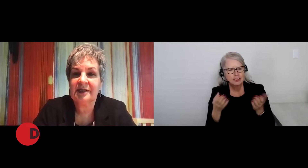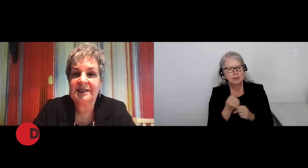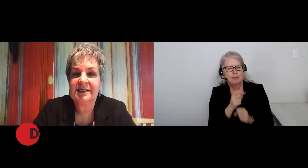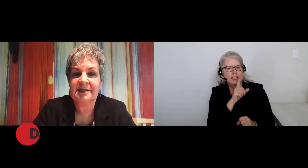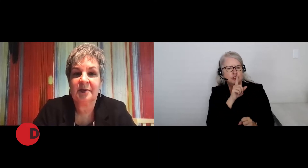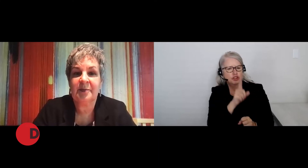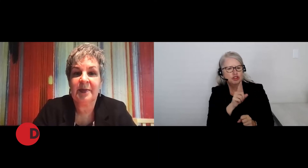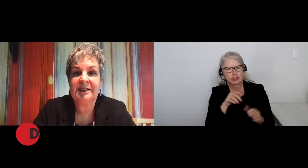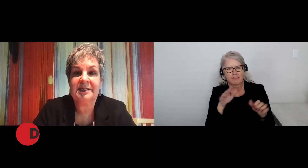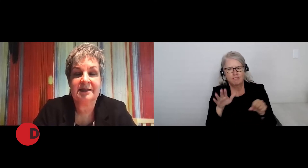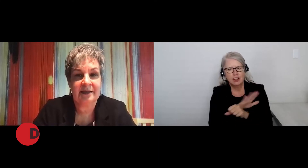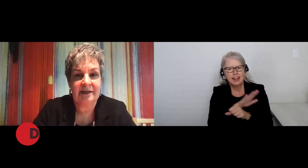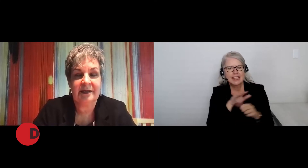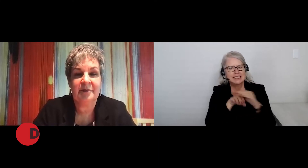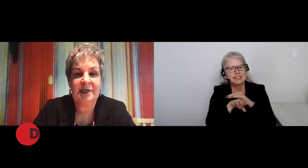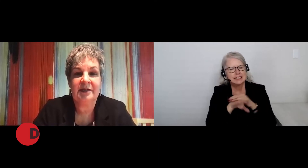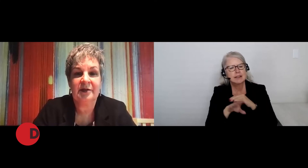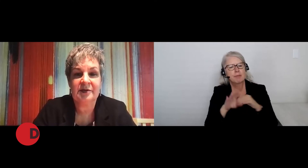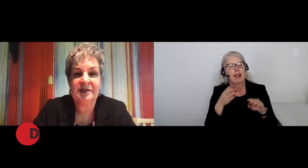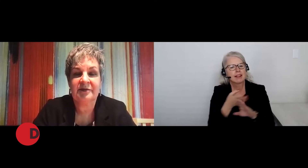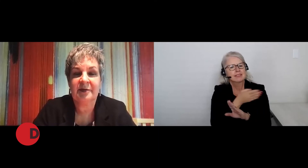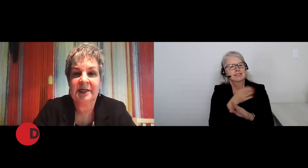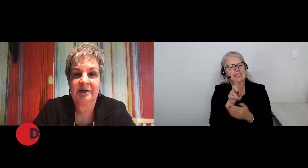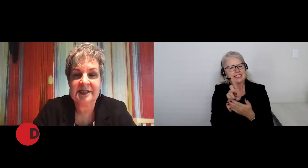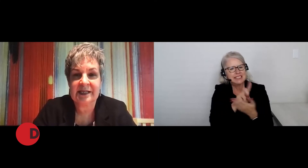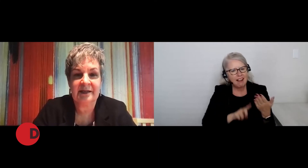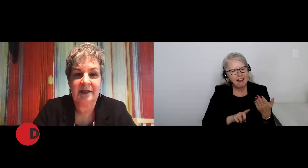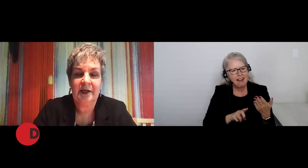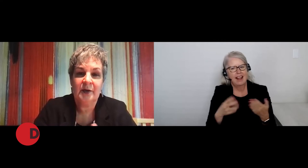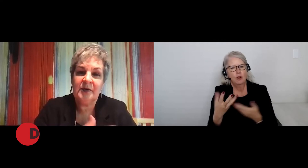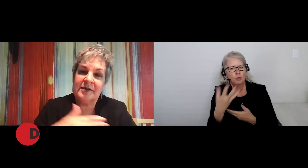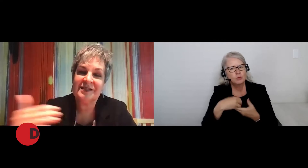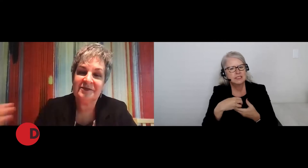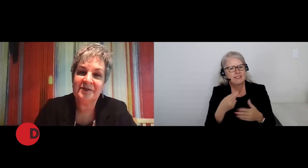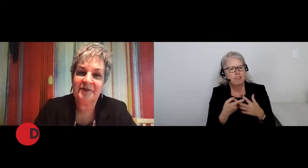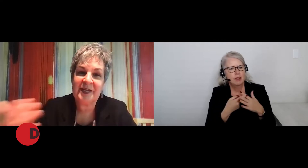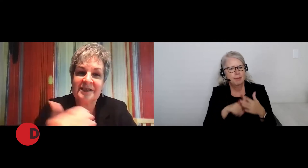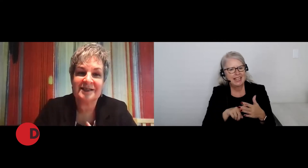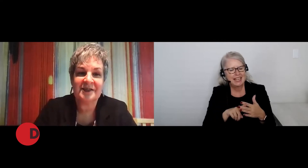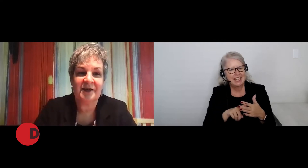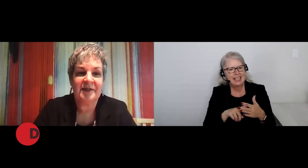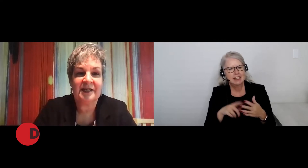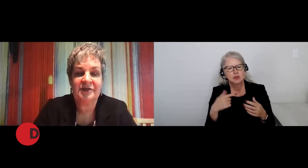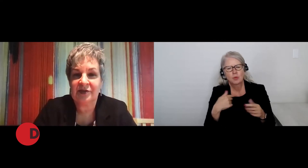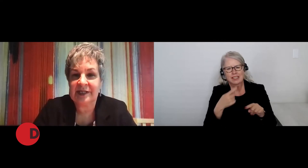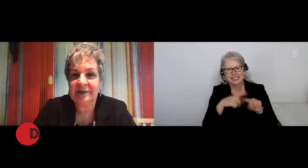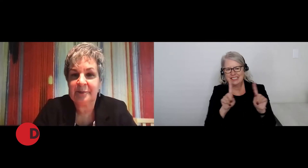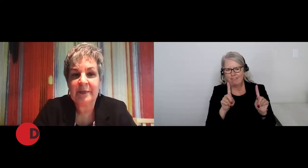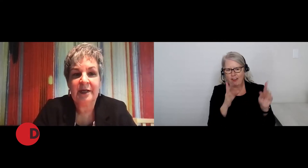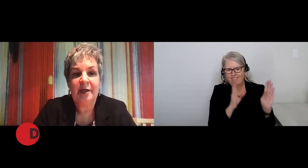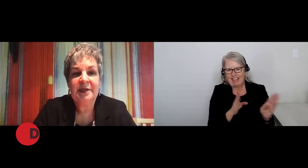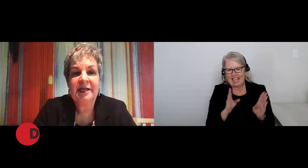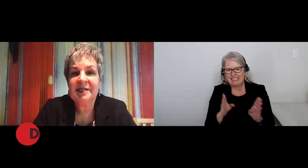and services to make sure they are fully accessible and designed to be inclusive from the very beginning.